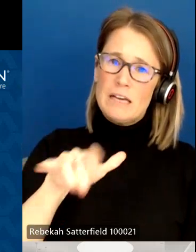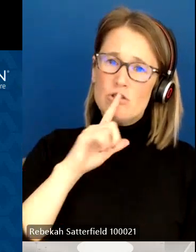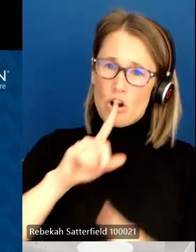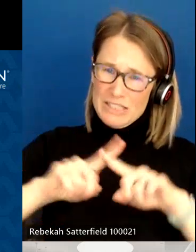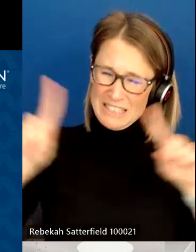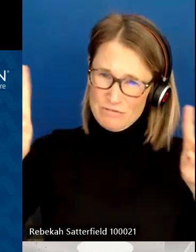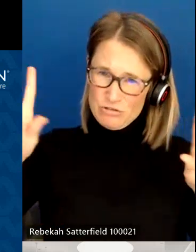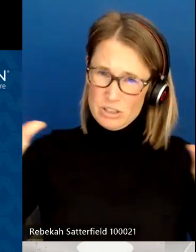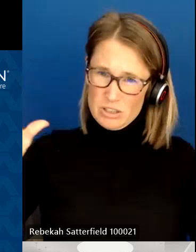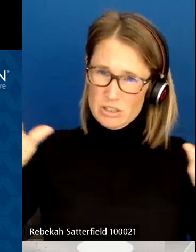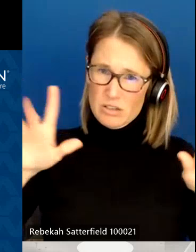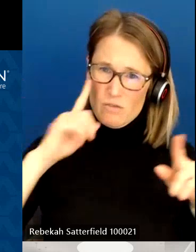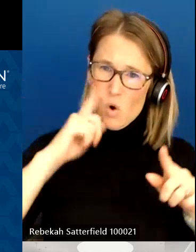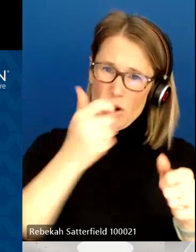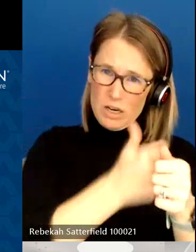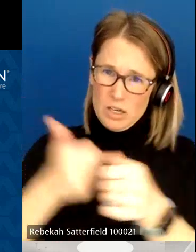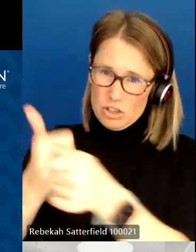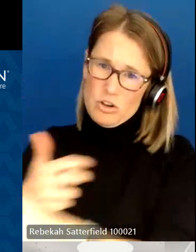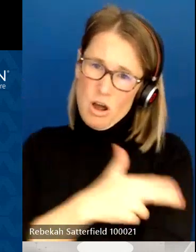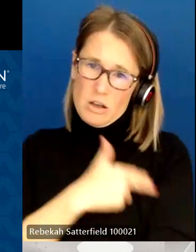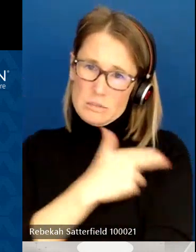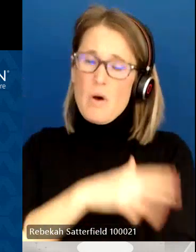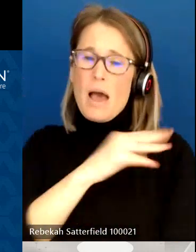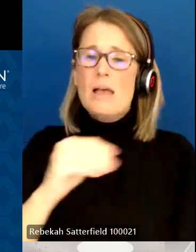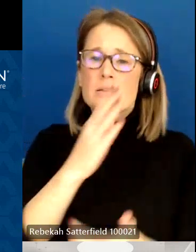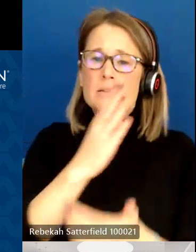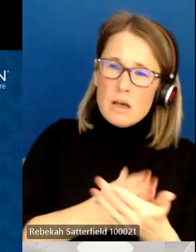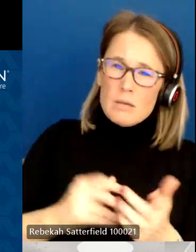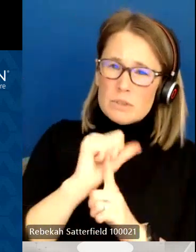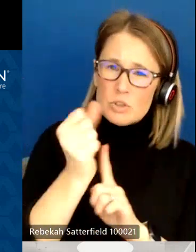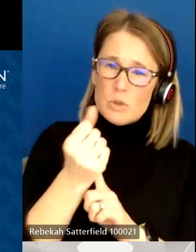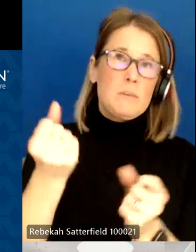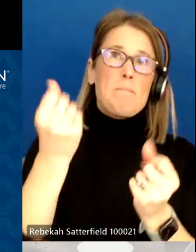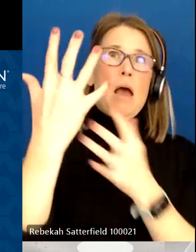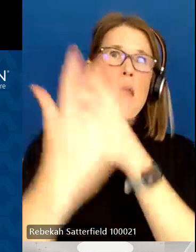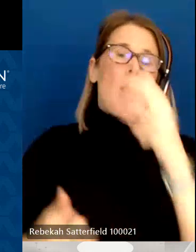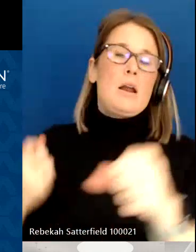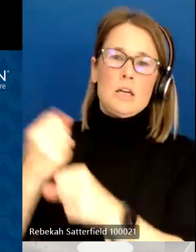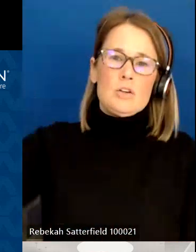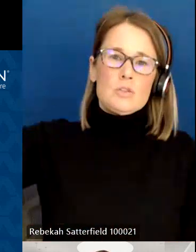different hospitals and in some cases uh years and years ago we used to be able to put signs on